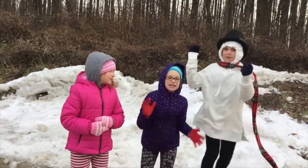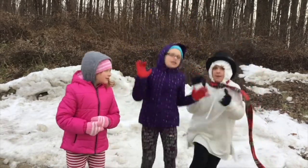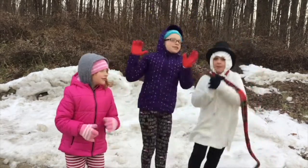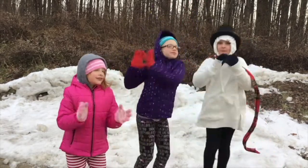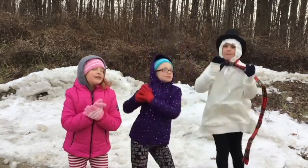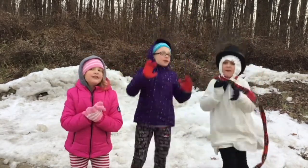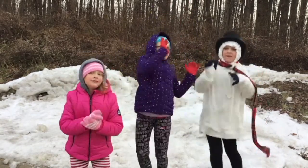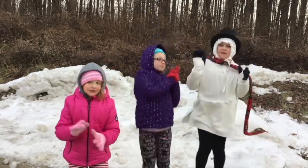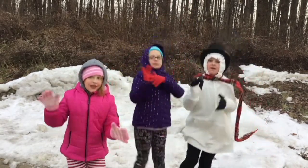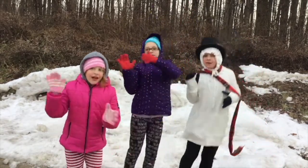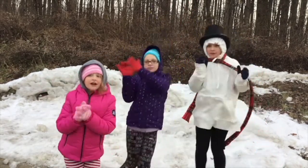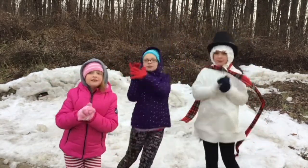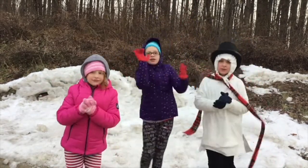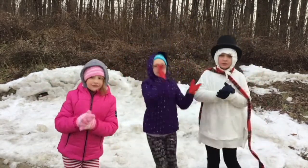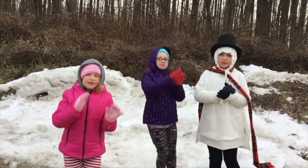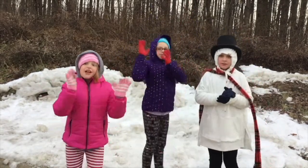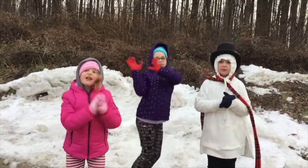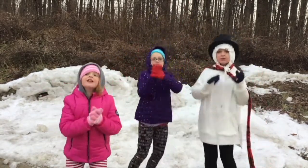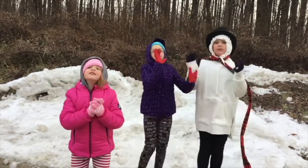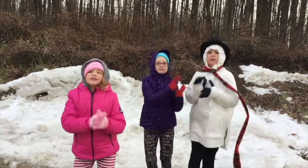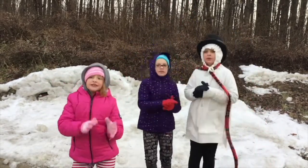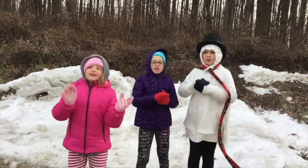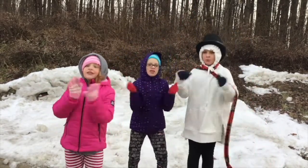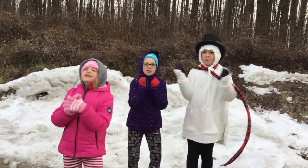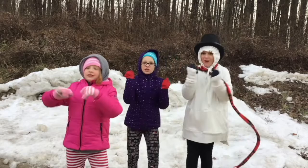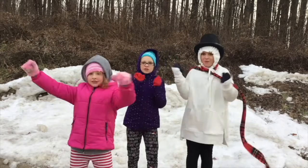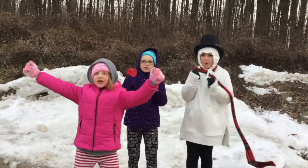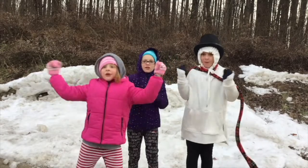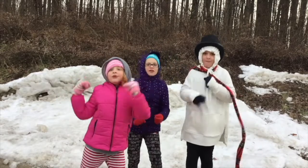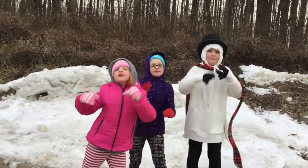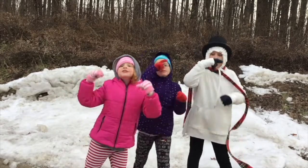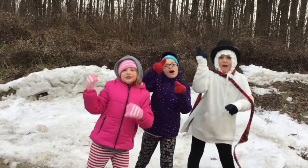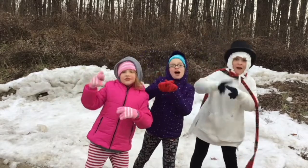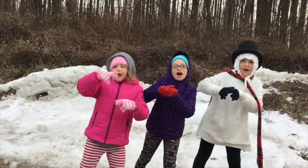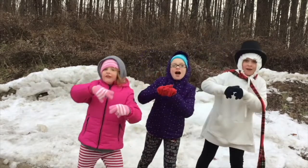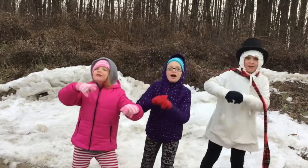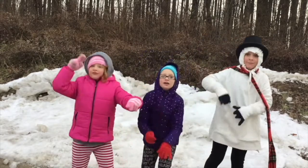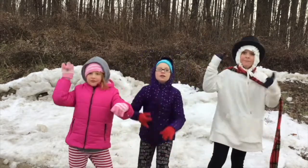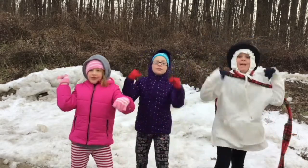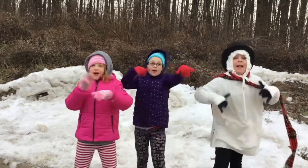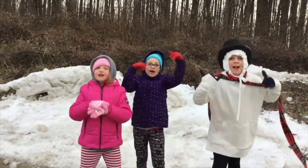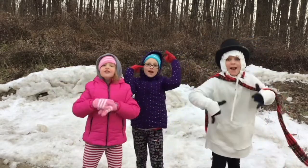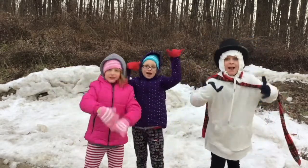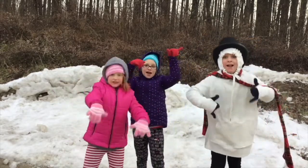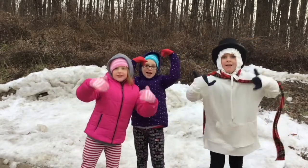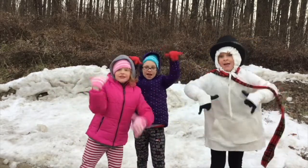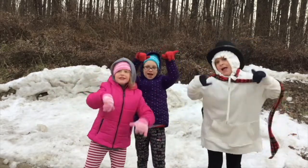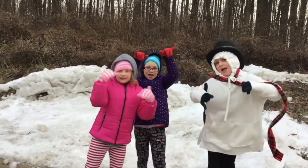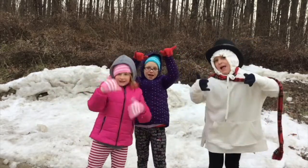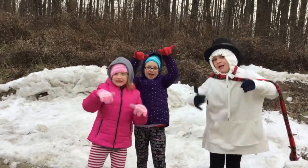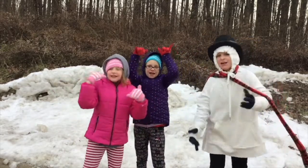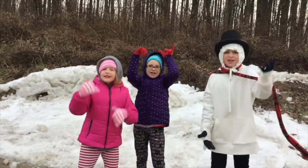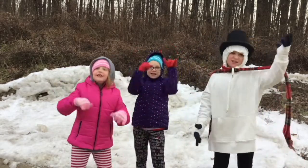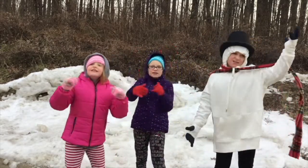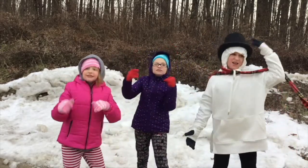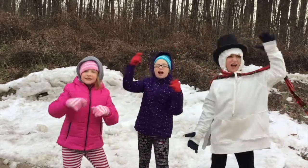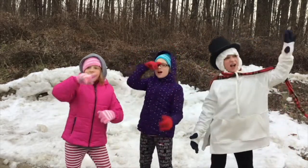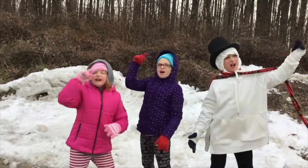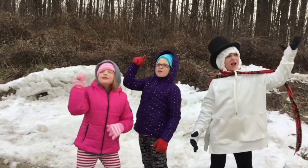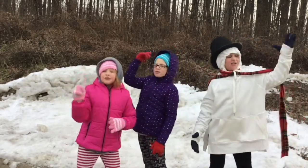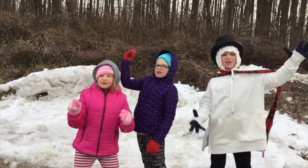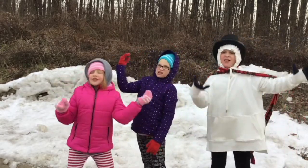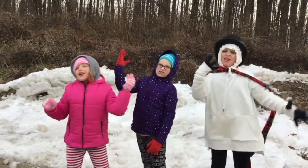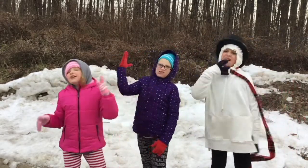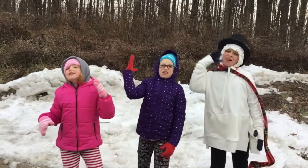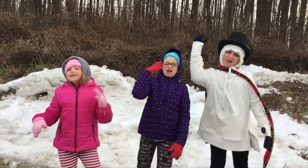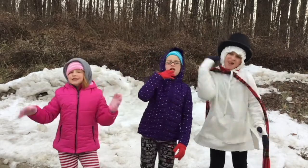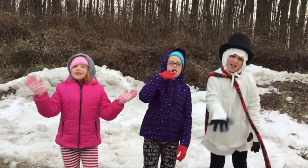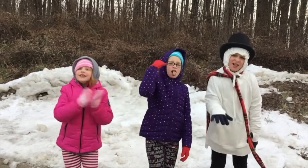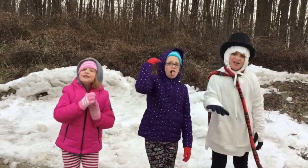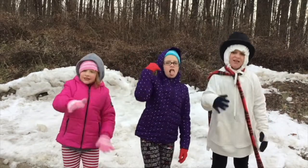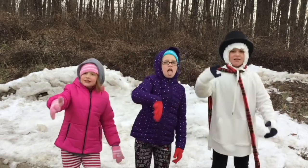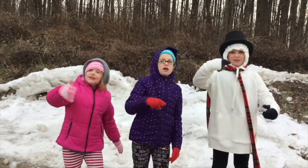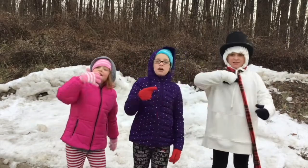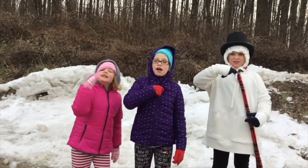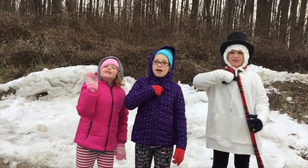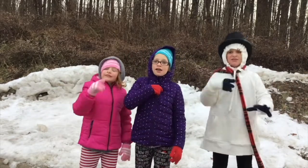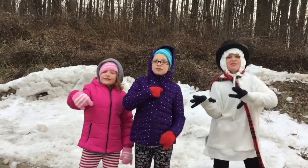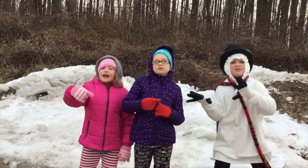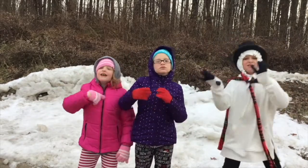yay winter's fun to play and play when the sun gets hot i'll go away